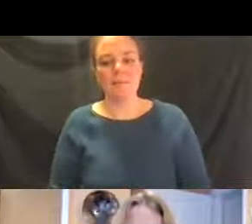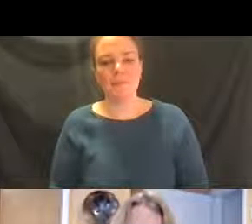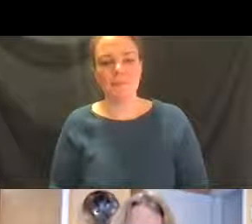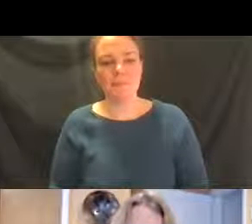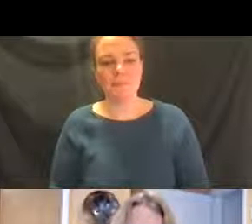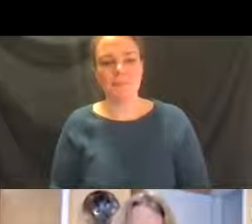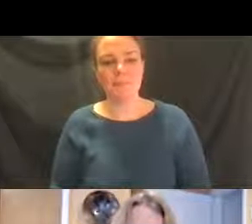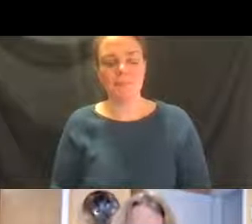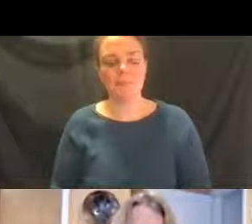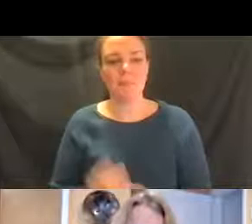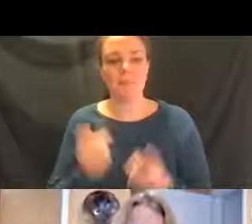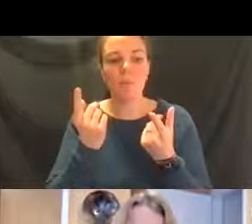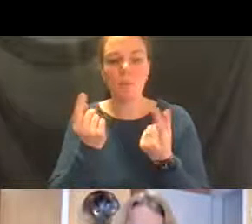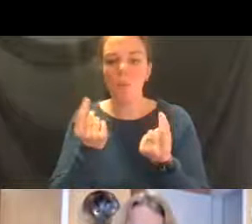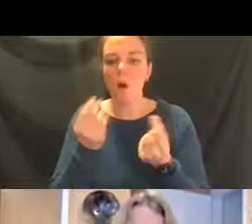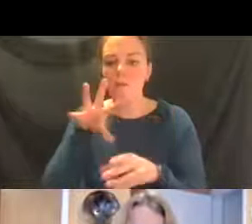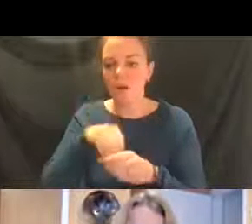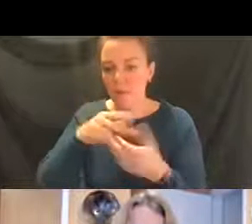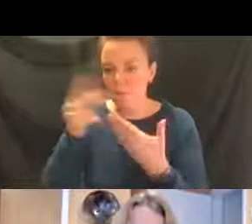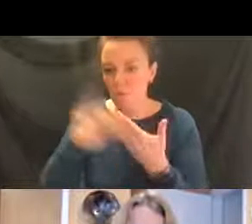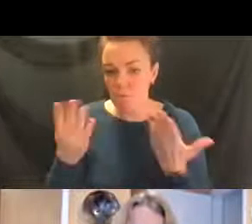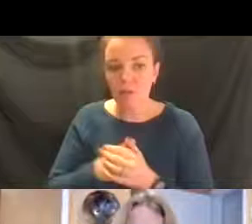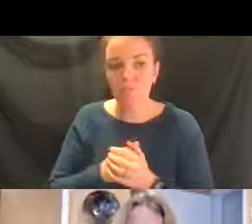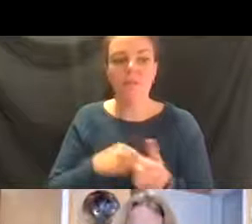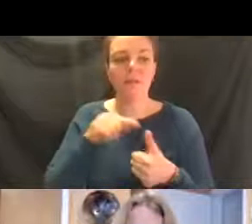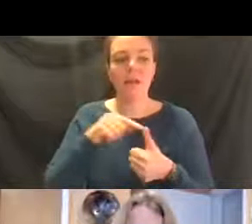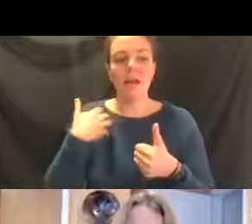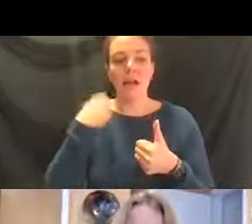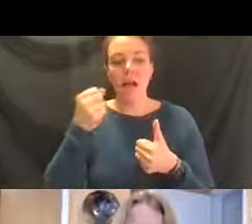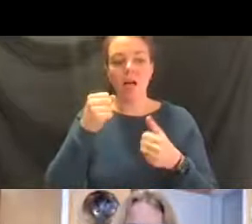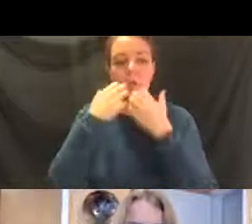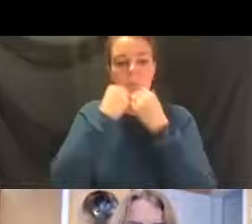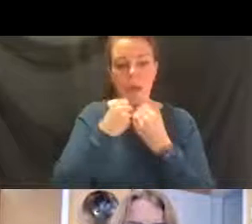a Health Matters program certified instructor workshop webinar